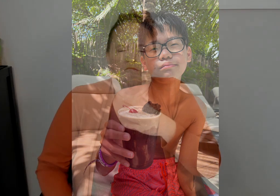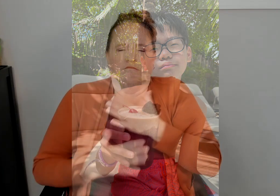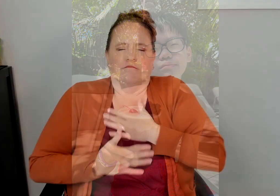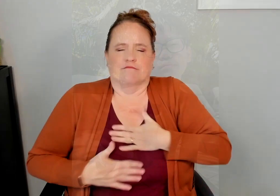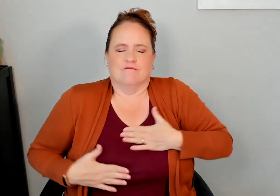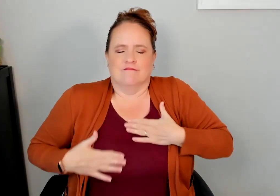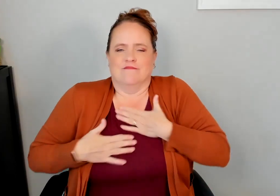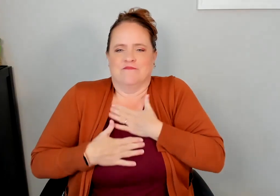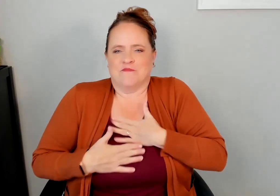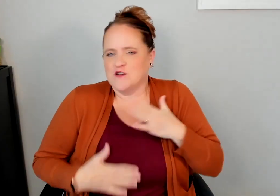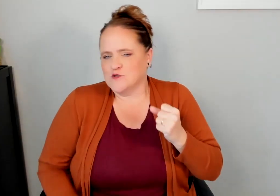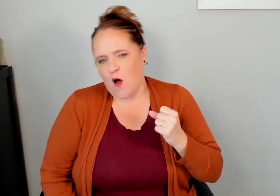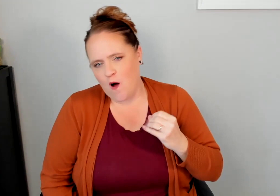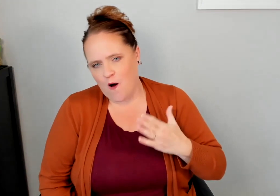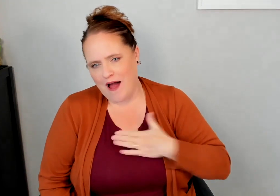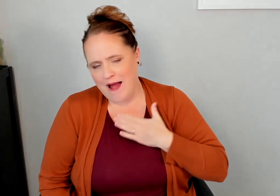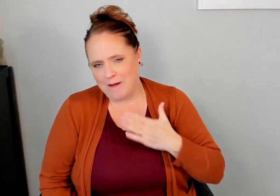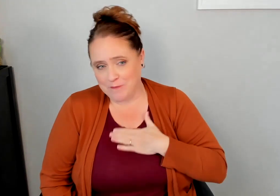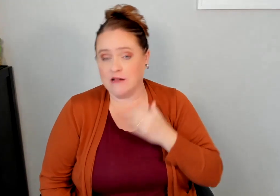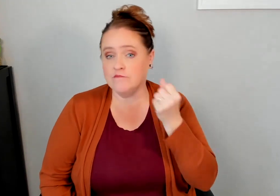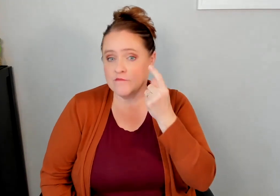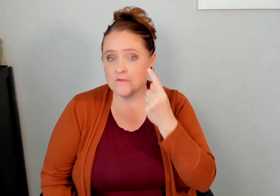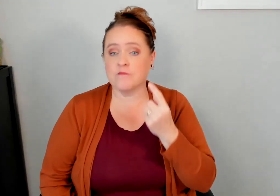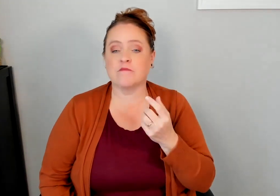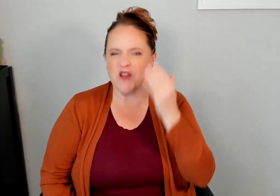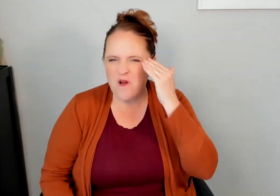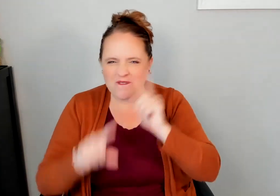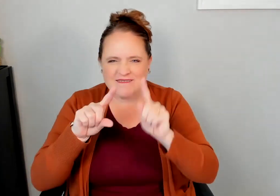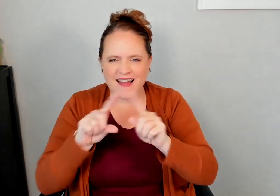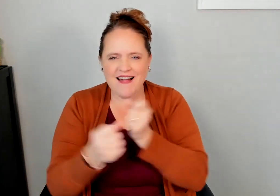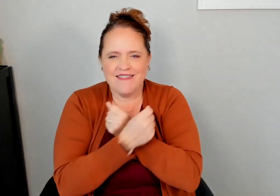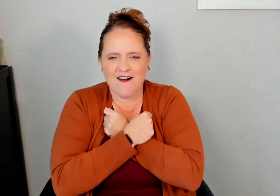that is a hundred percent pleasure on his face he's so happy uh you know how people